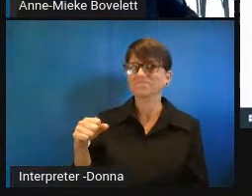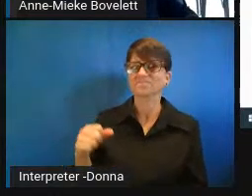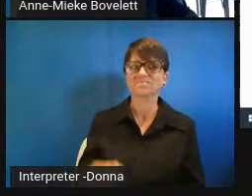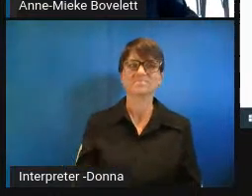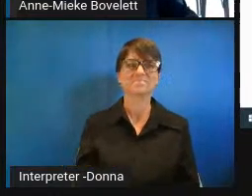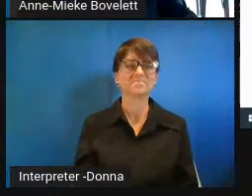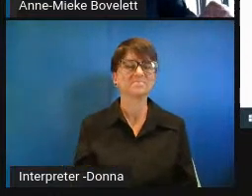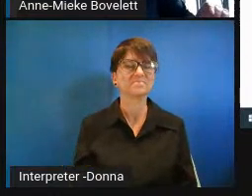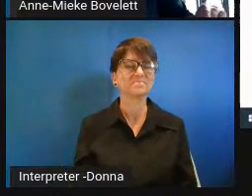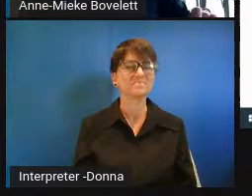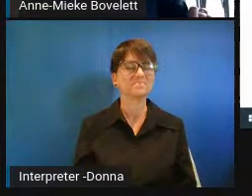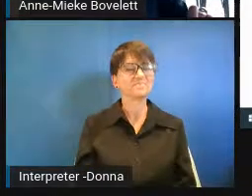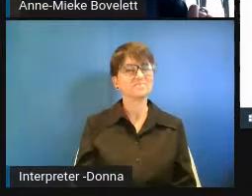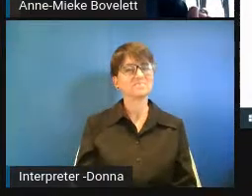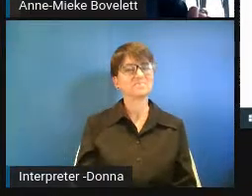Lazar Bulatovic: Yes.